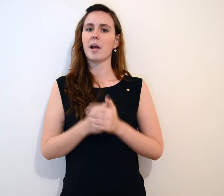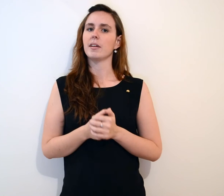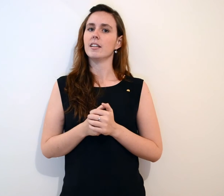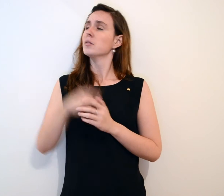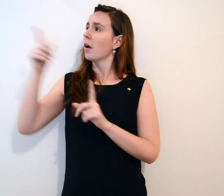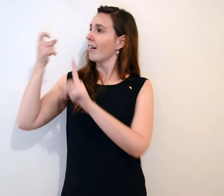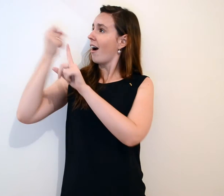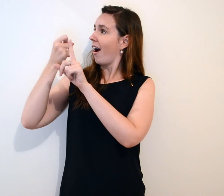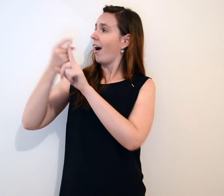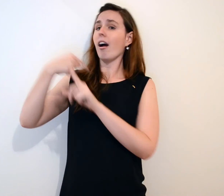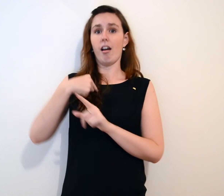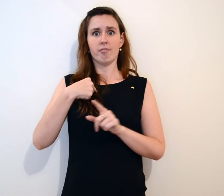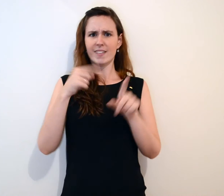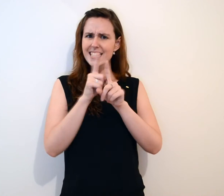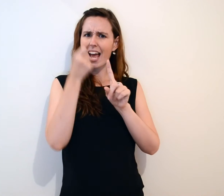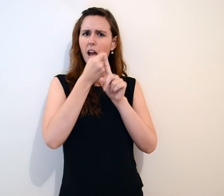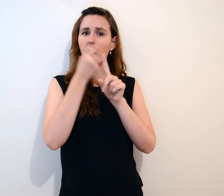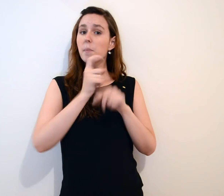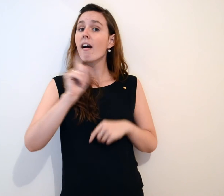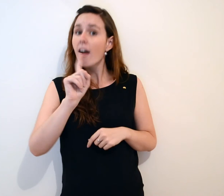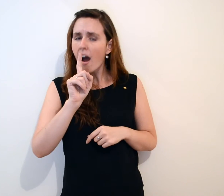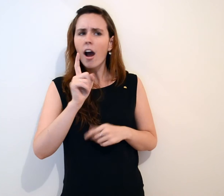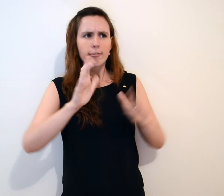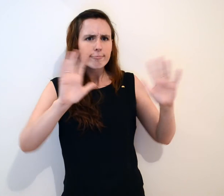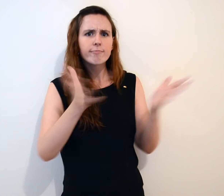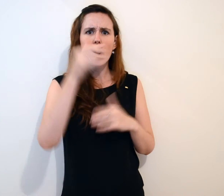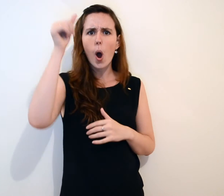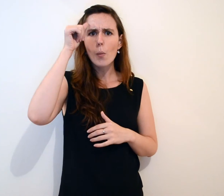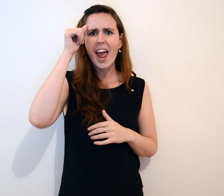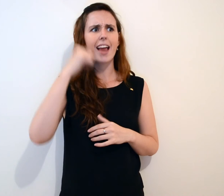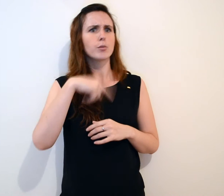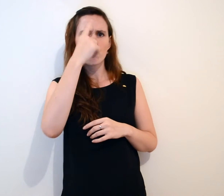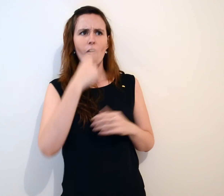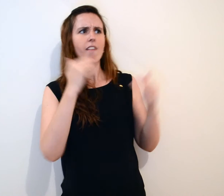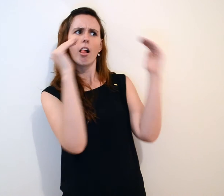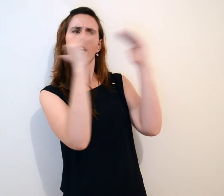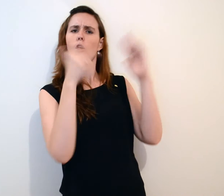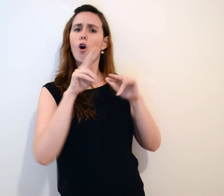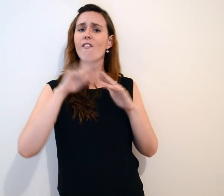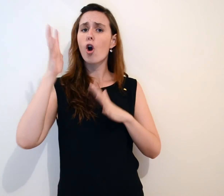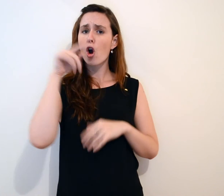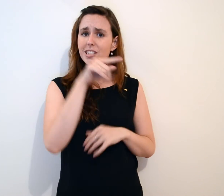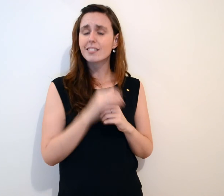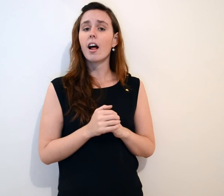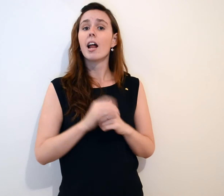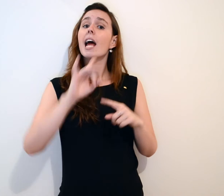Her influence has made me the same, she's made me want to make sure that all deaf children/people